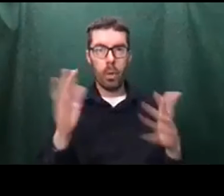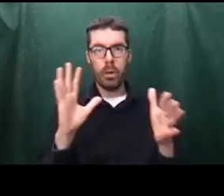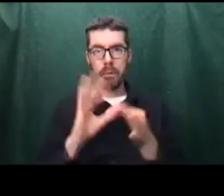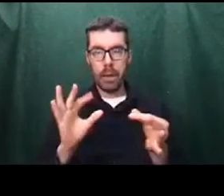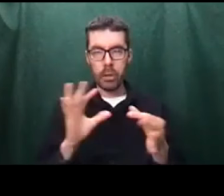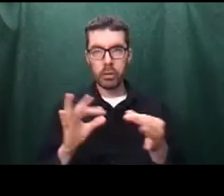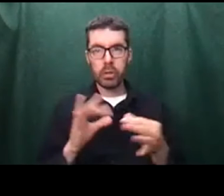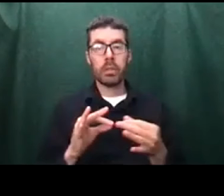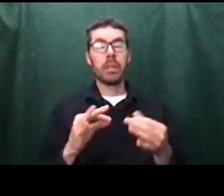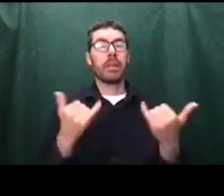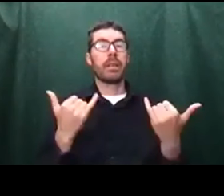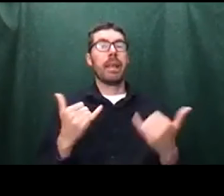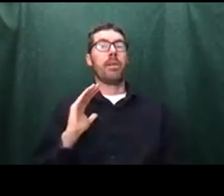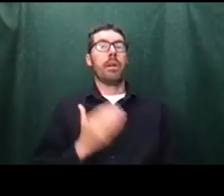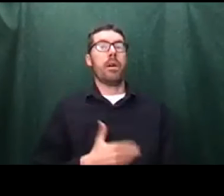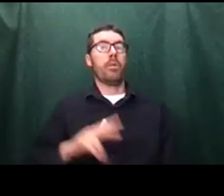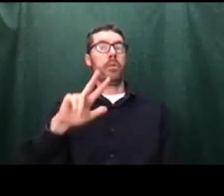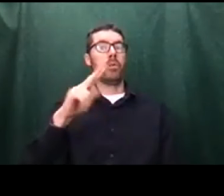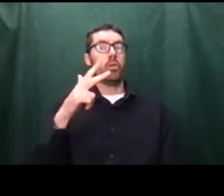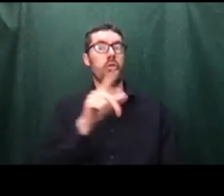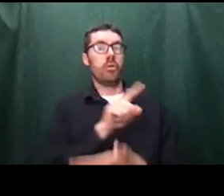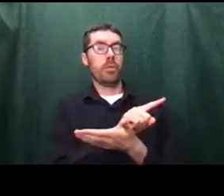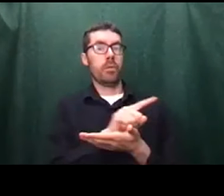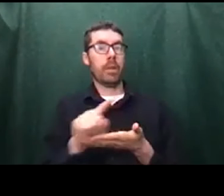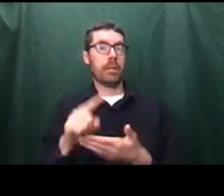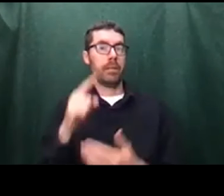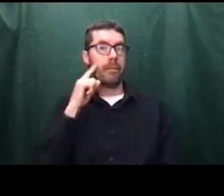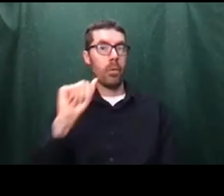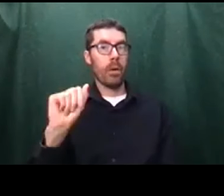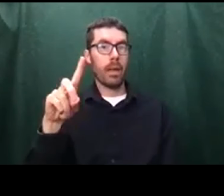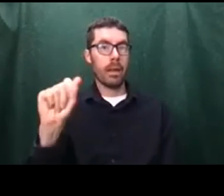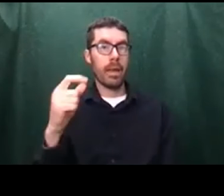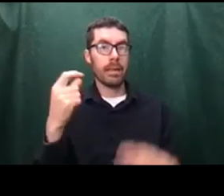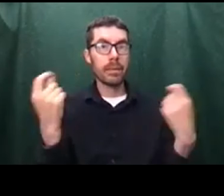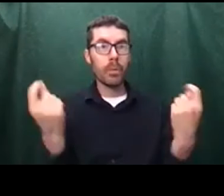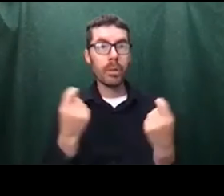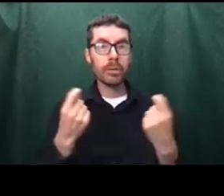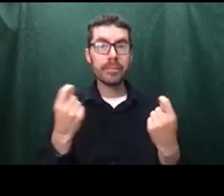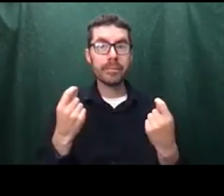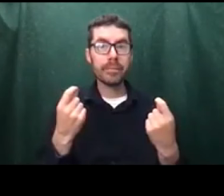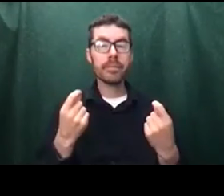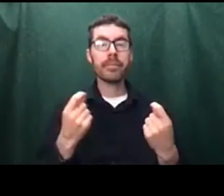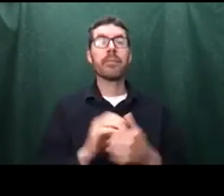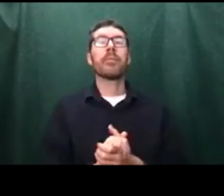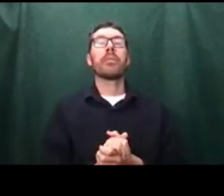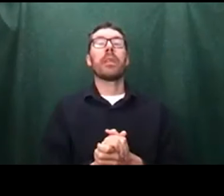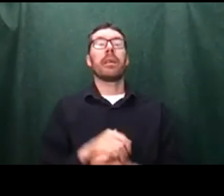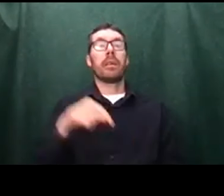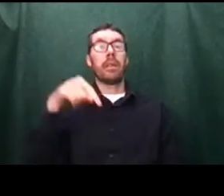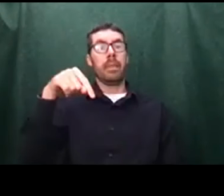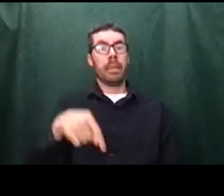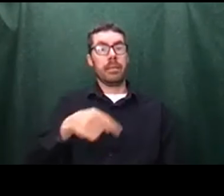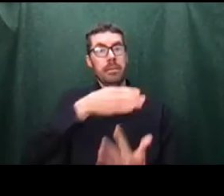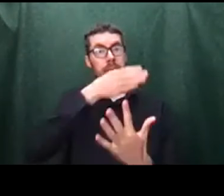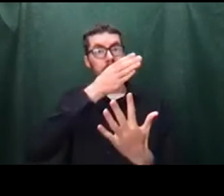third week of our ADA celebration. Um, it's a series that kicked off on July 6th, and